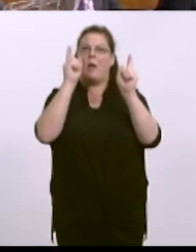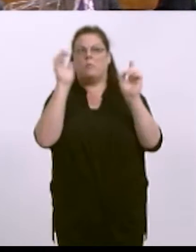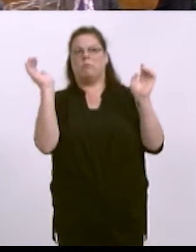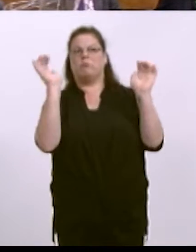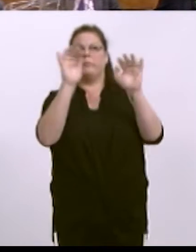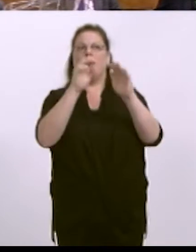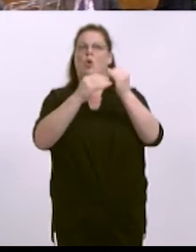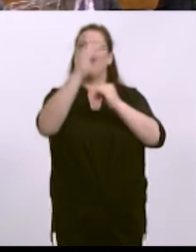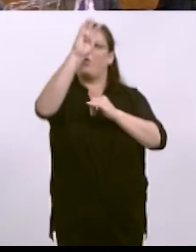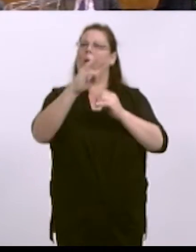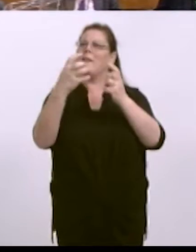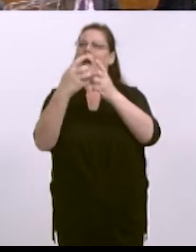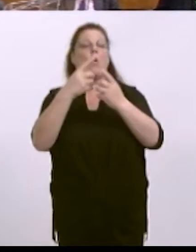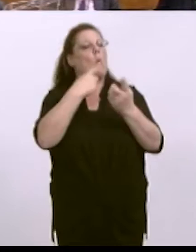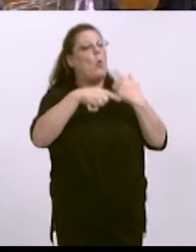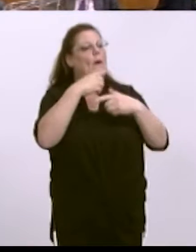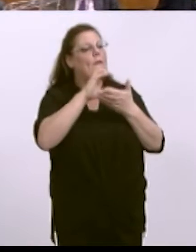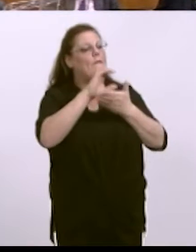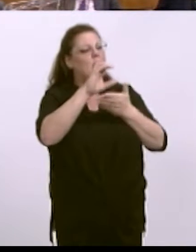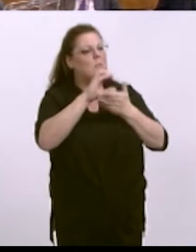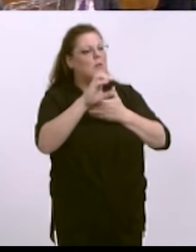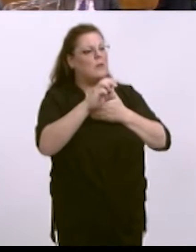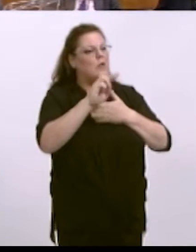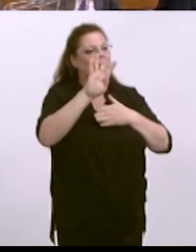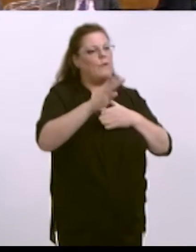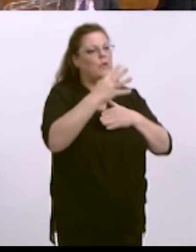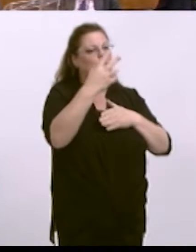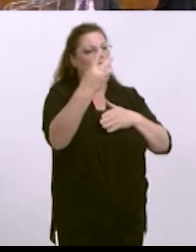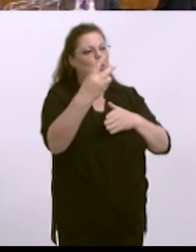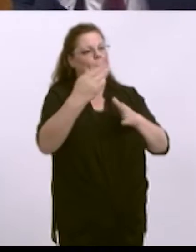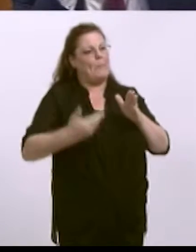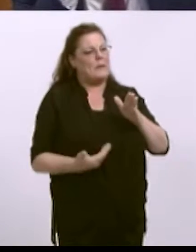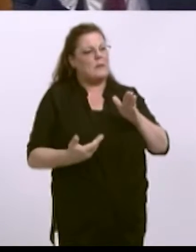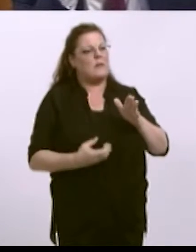support scheme. Itís made offers of funding to 42 businesses in the north, totalling £7.8